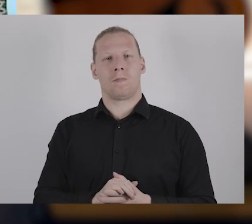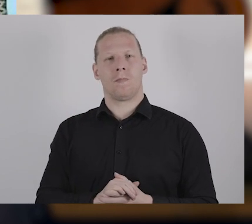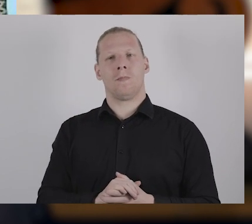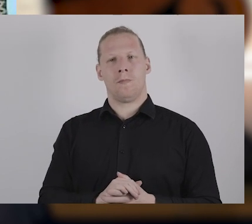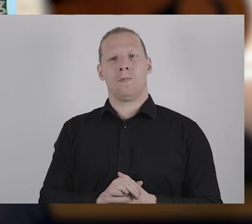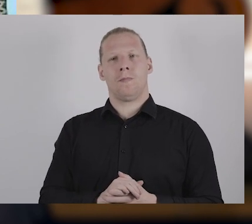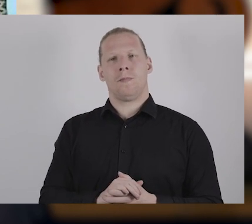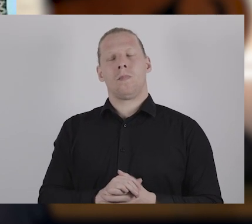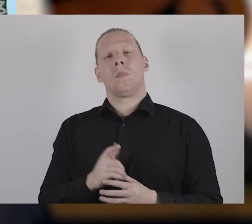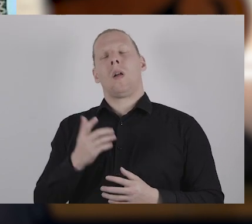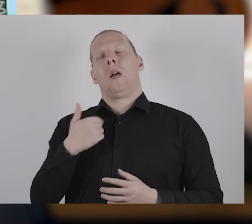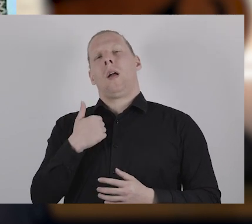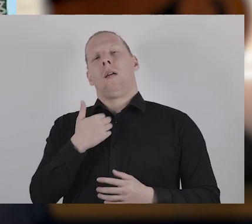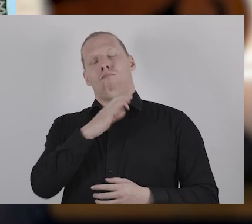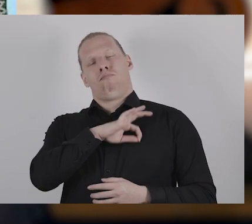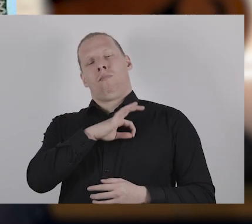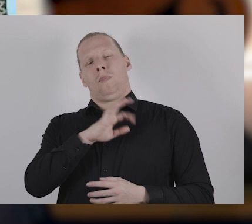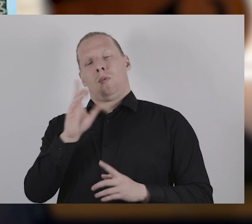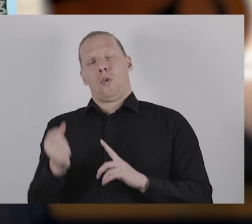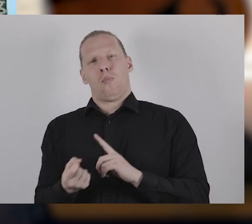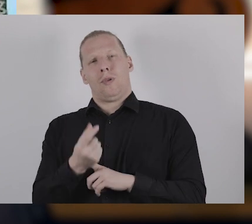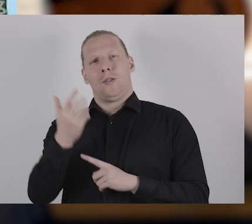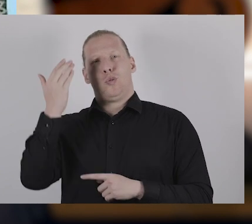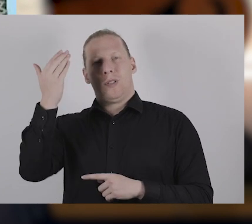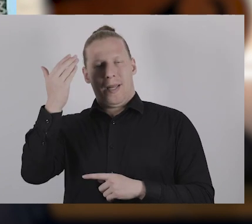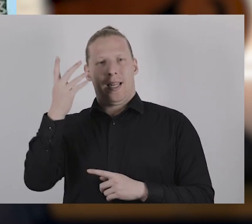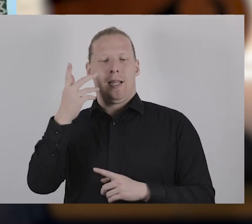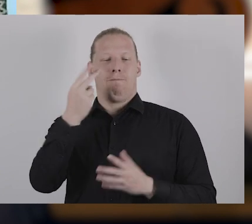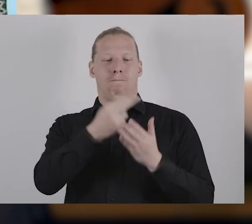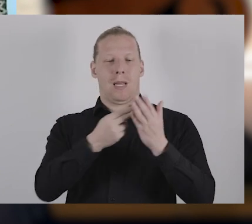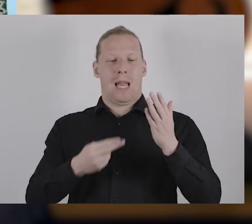I'm very pleased to have this opportunity to speak at Ngā Taonga Toi a te Waka Toi